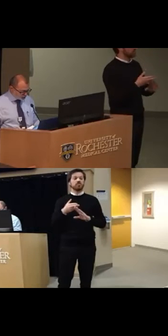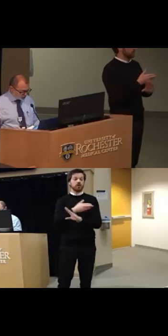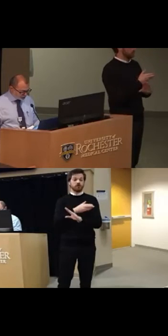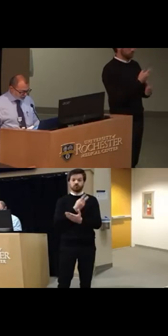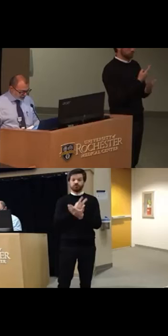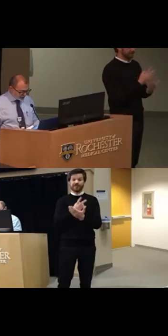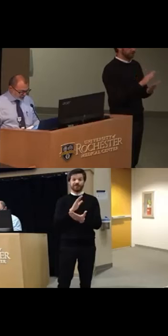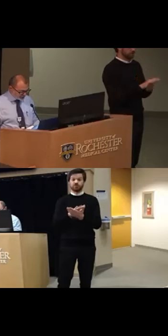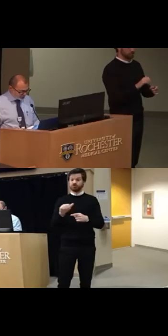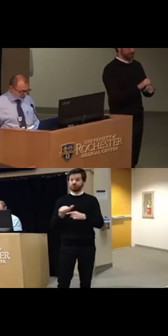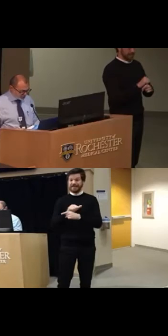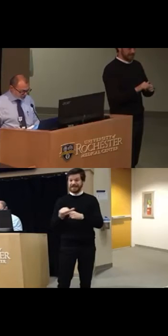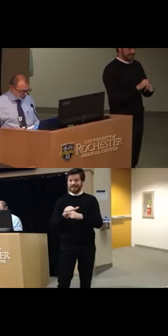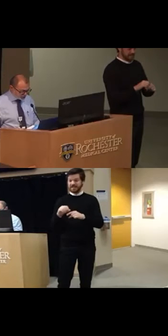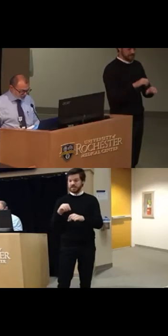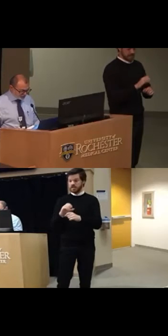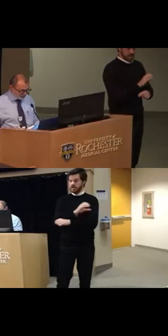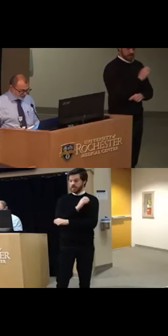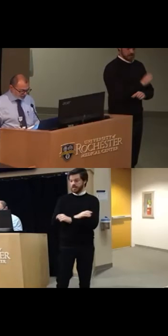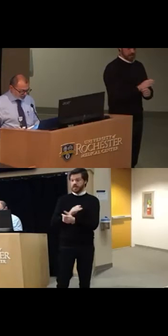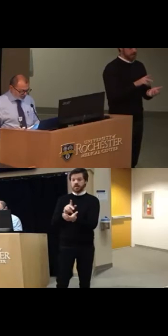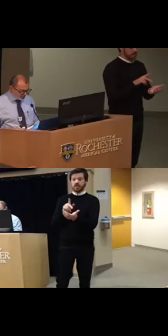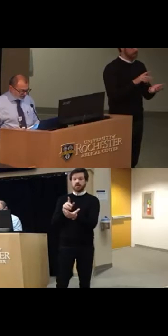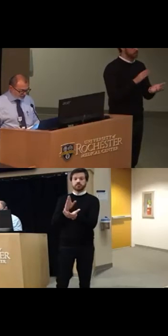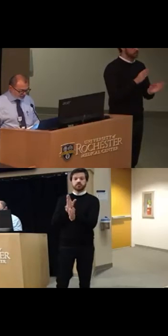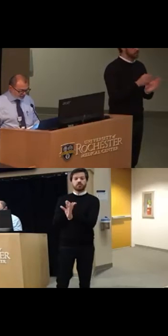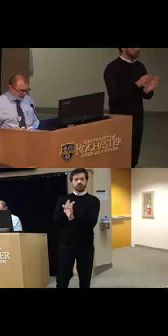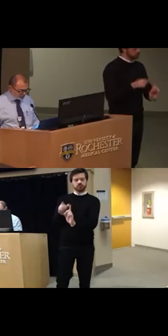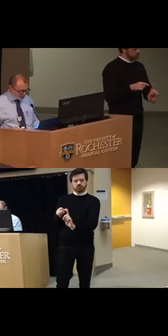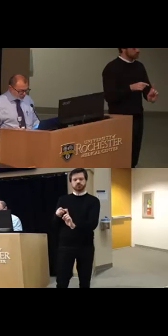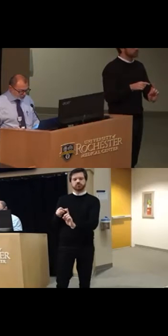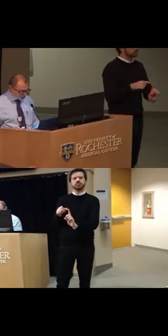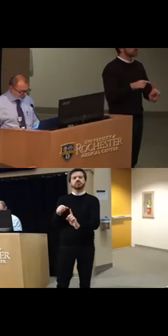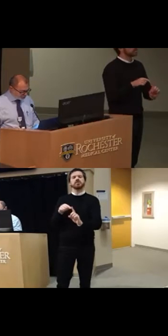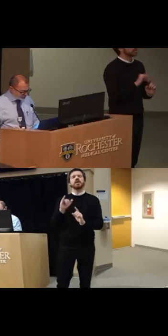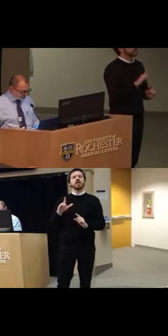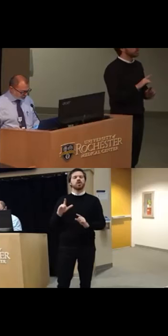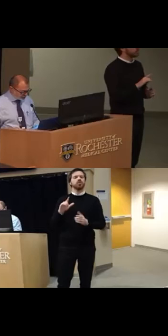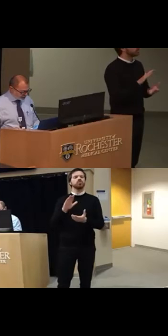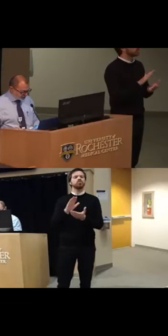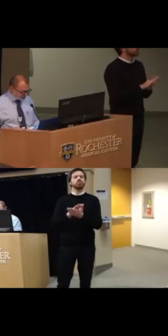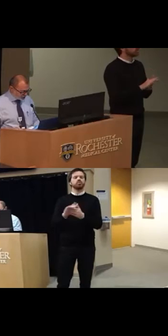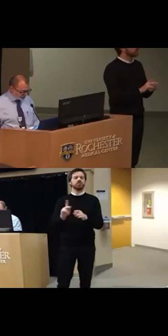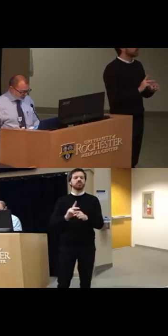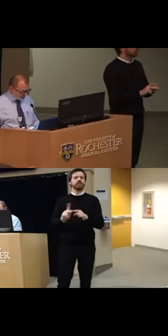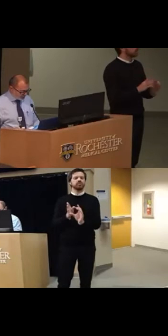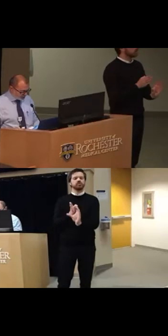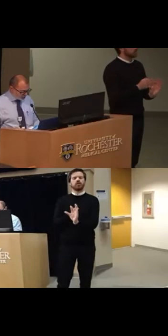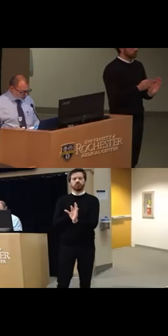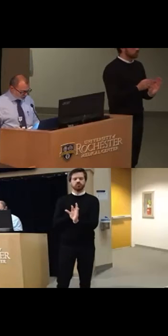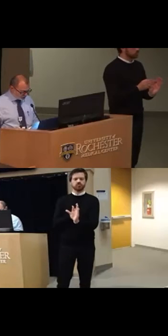school training in Clinical Psychology uh from the Illinois School of Professional Psychology arosi